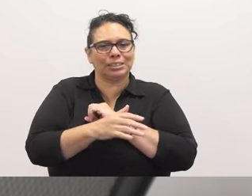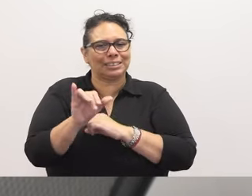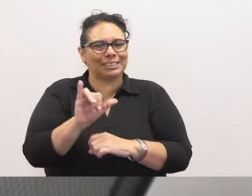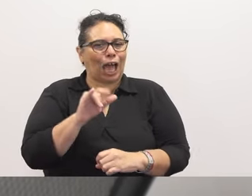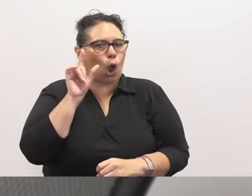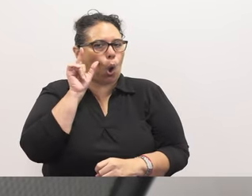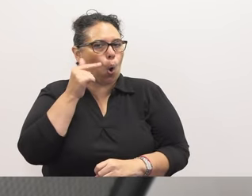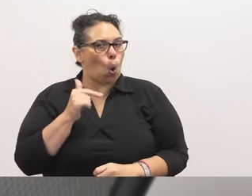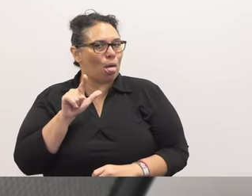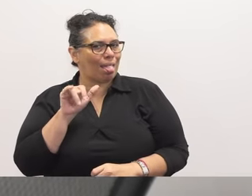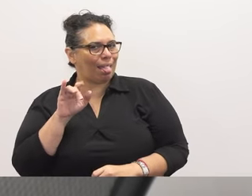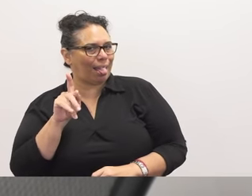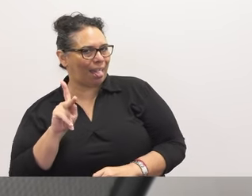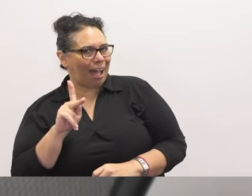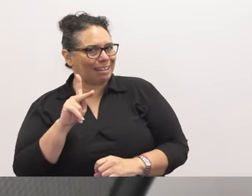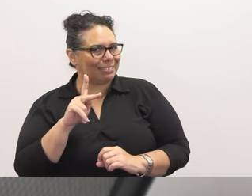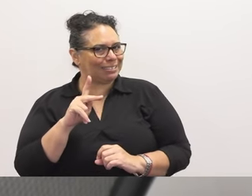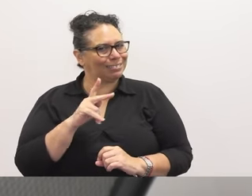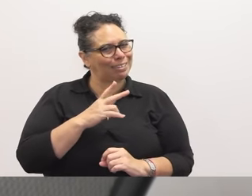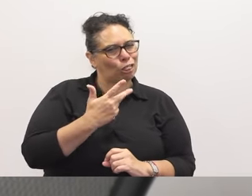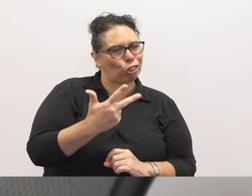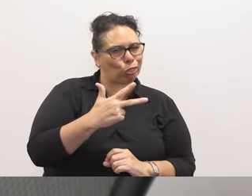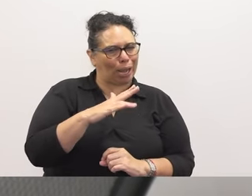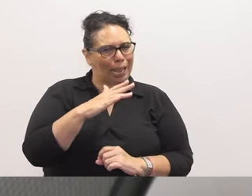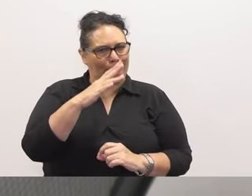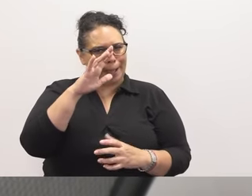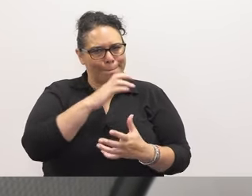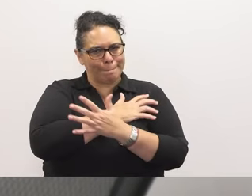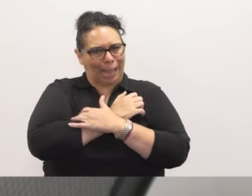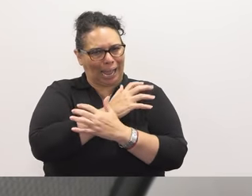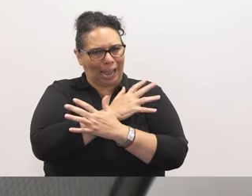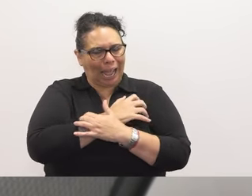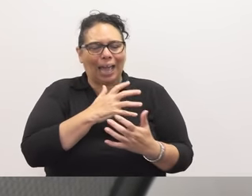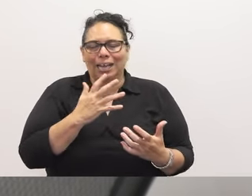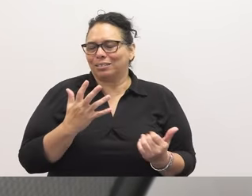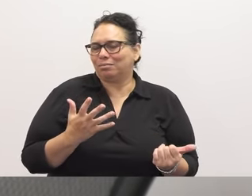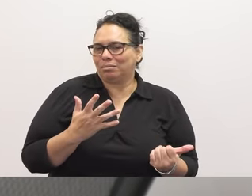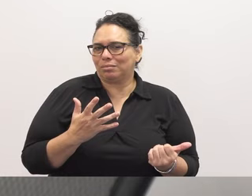there may have been times when we have done too much in one way.